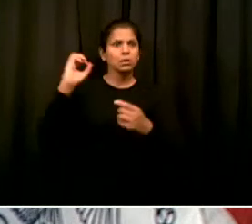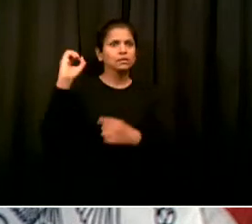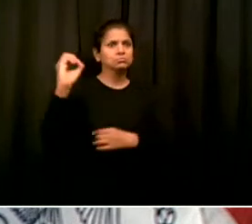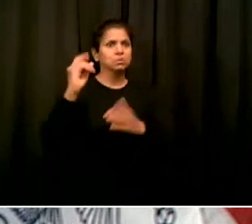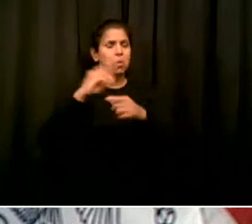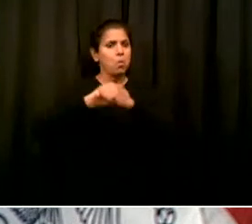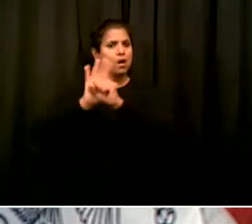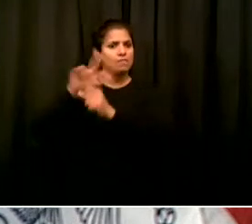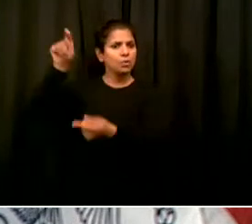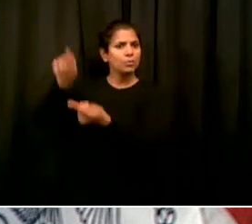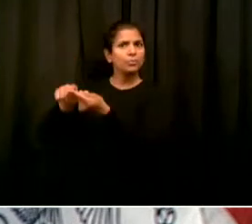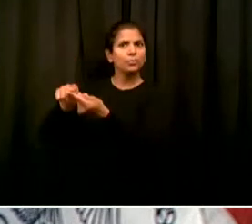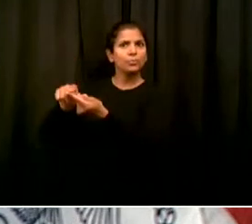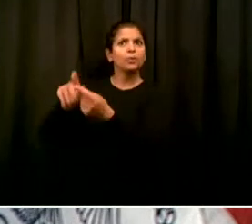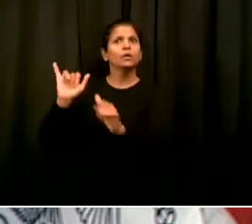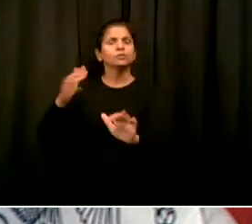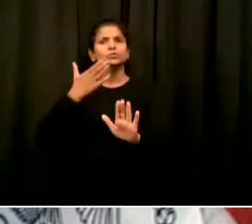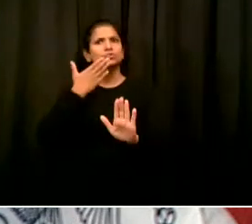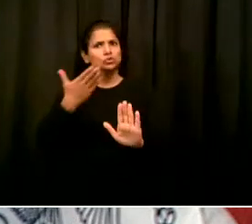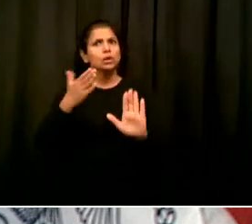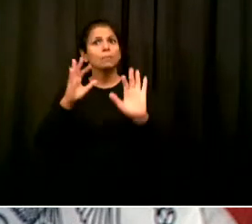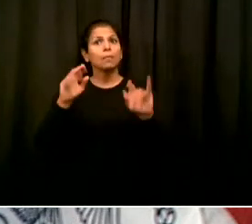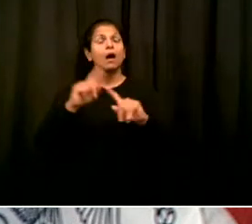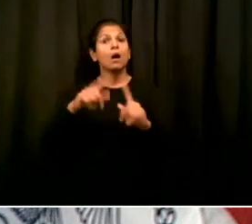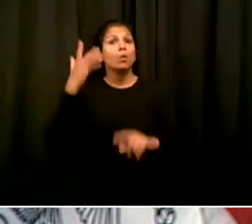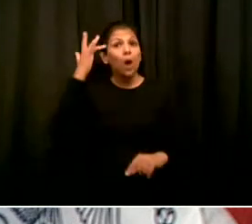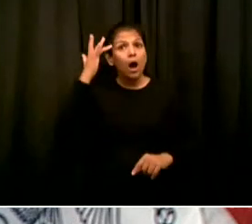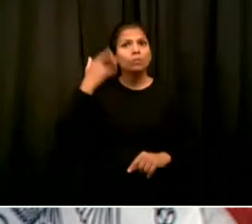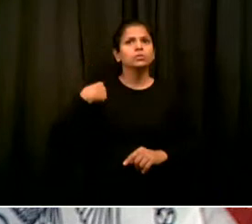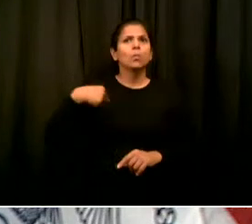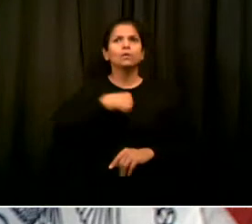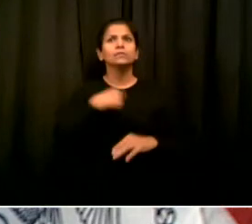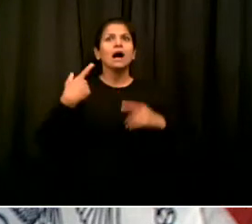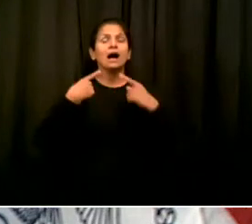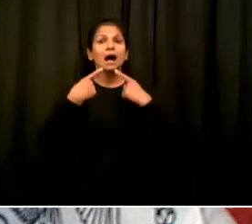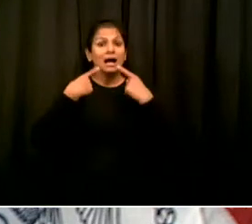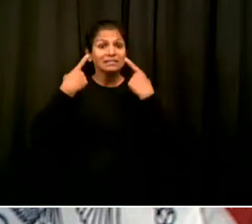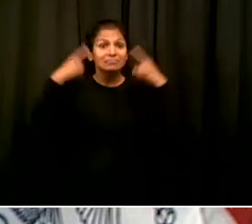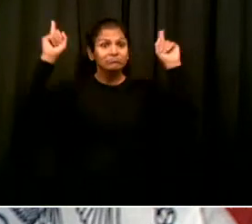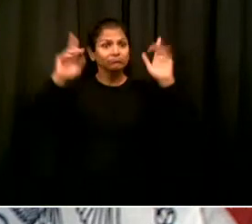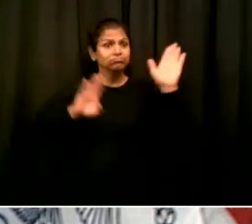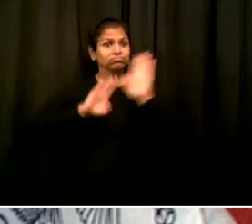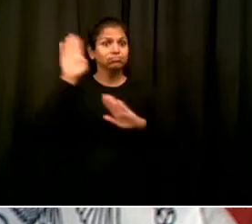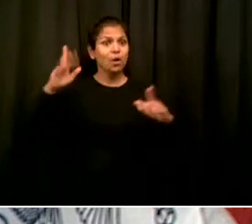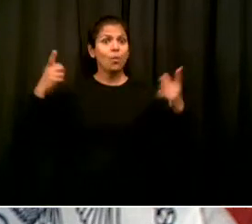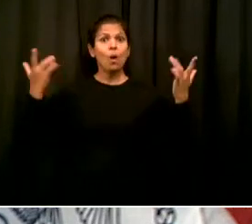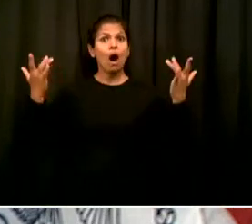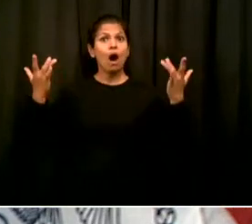DISEASE AND WE ARE SEEING THAT T IN MANY, MANY